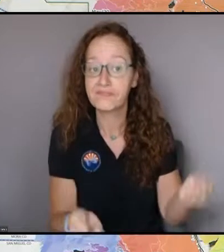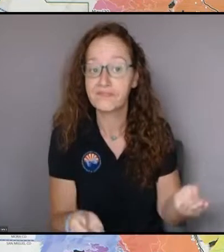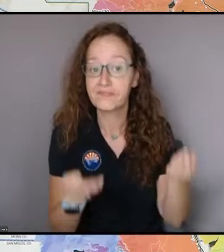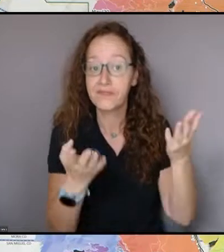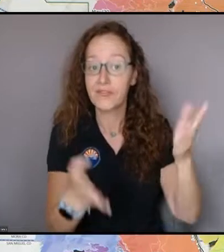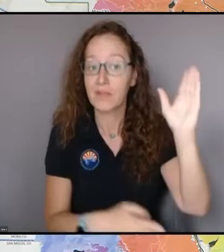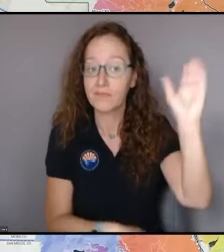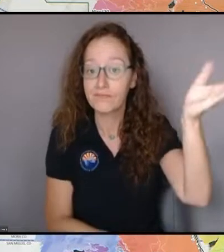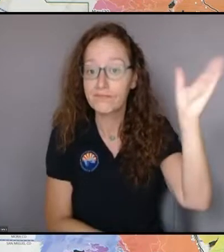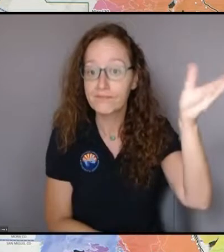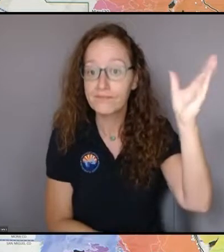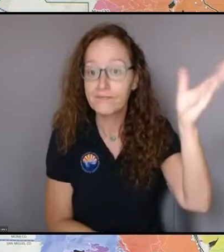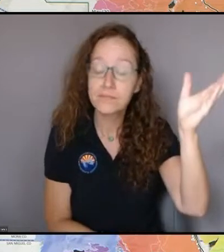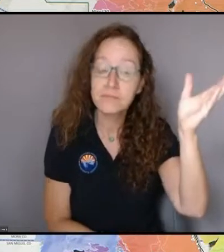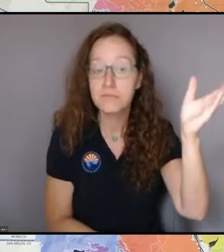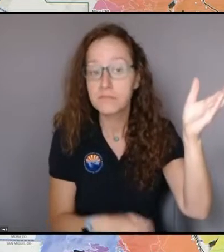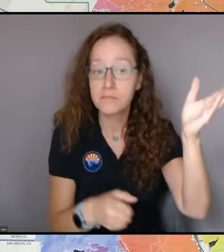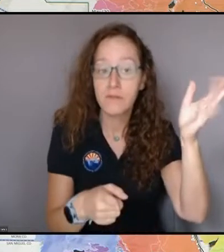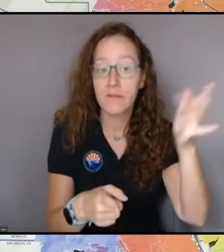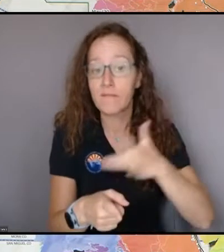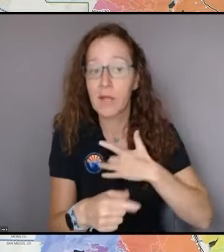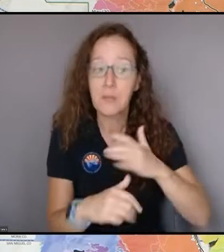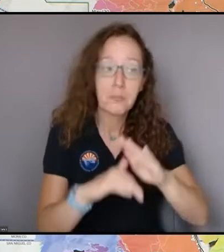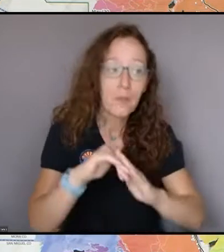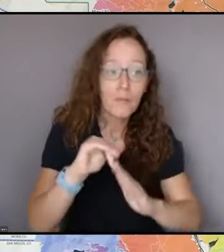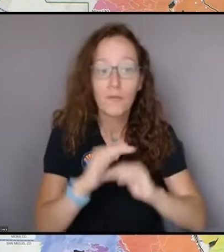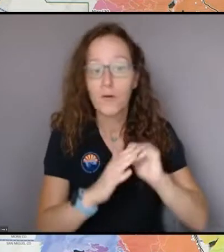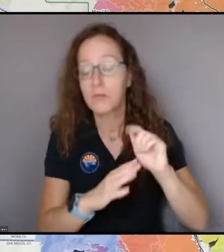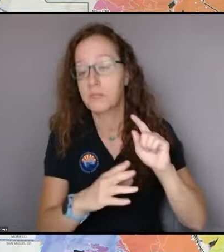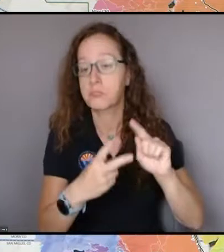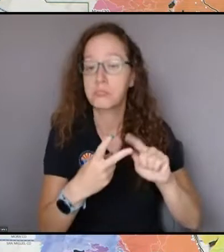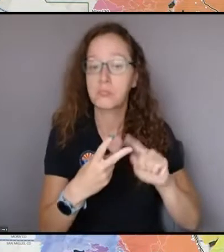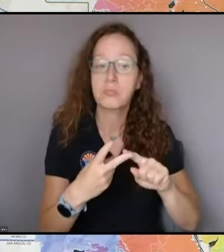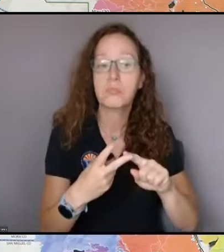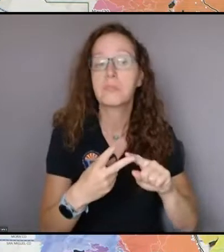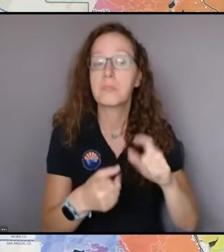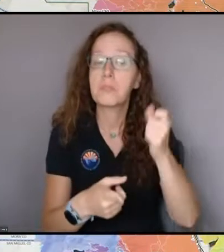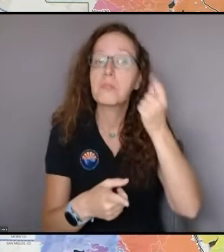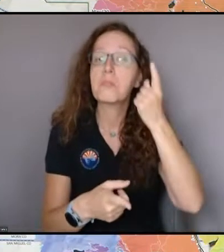level of comfort, and also some information that helps you better understand how it is that that we do our job. And